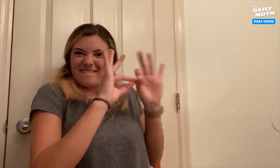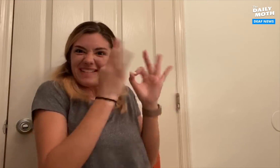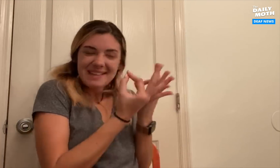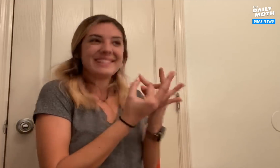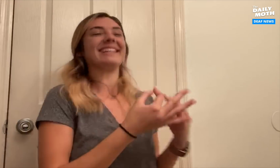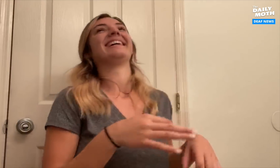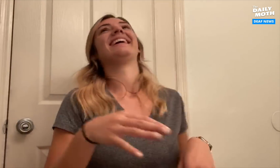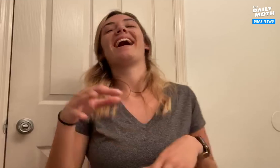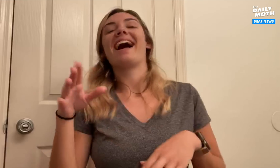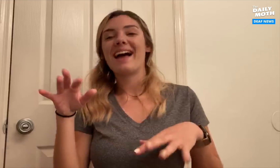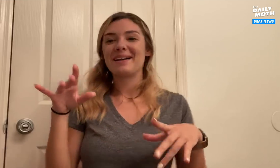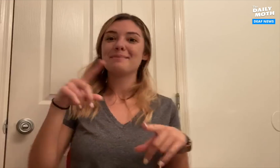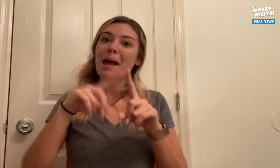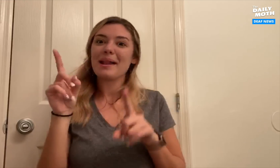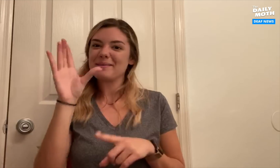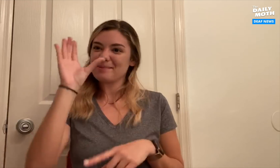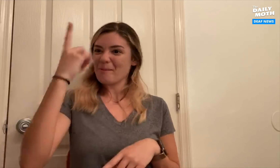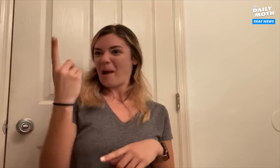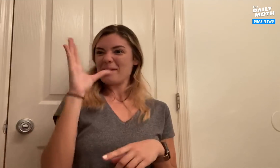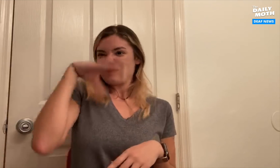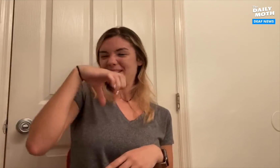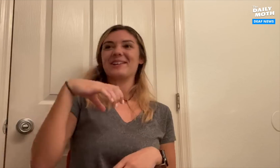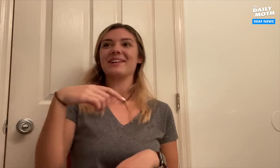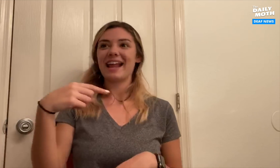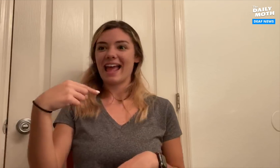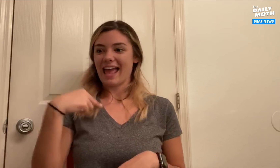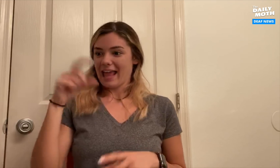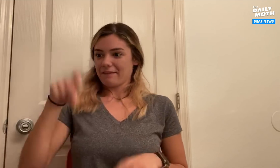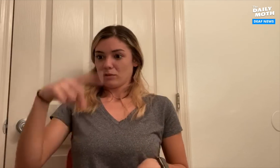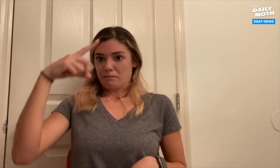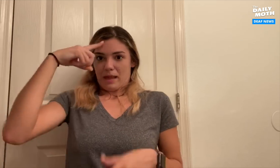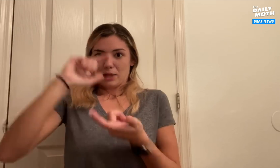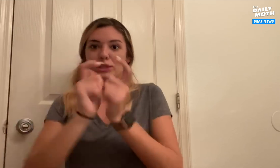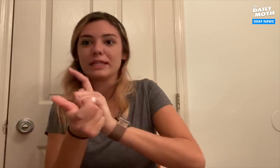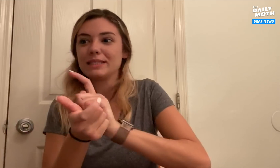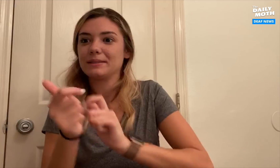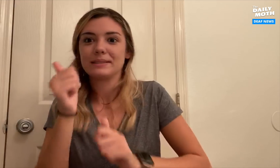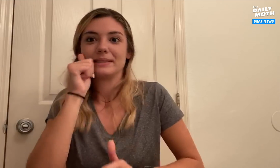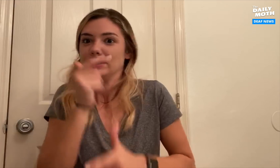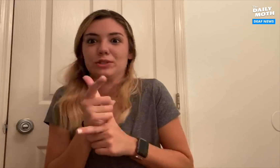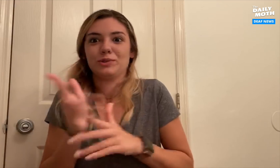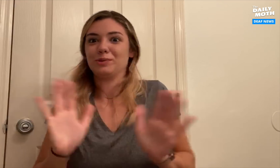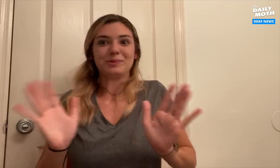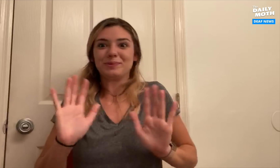his policy targeted communicates of color from the outset and